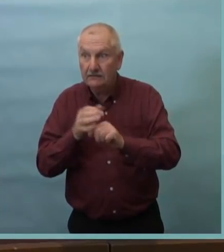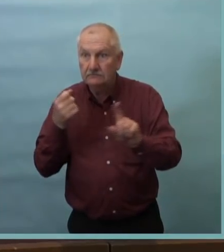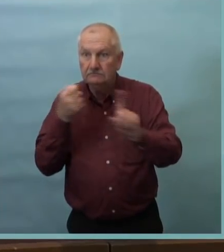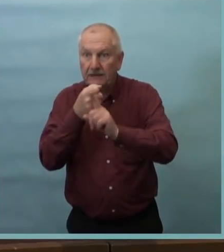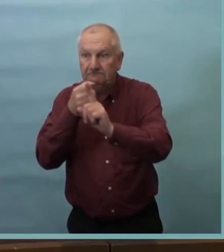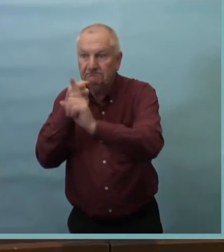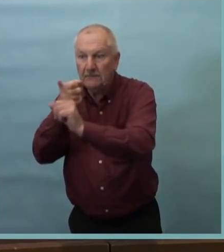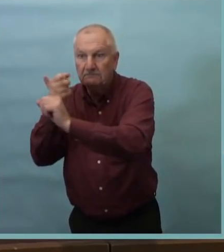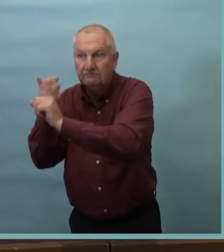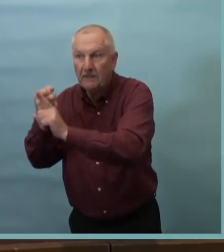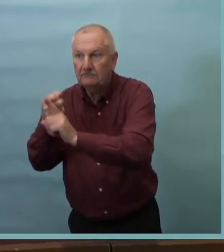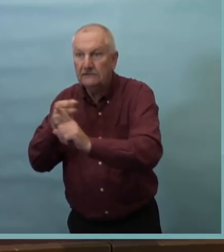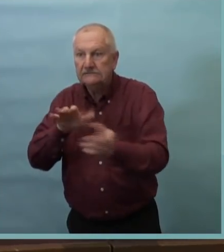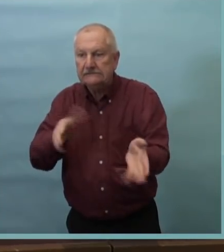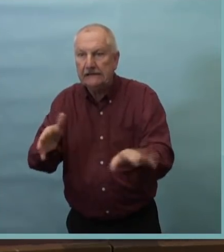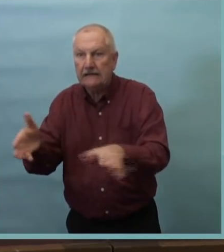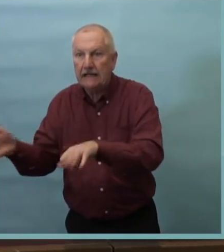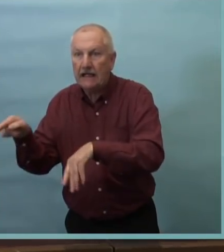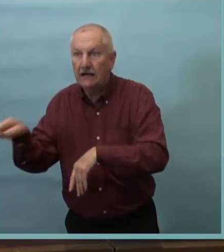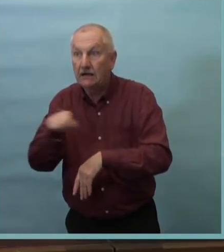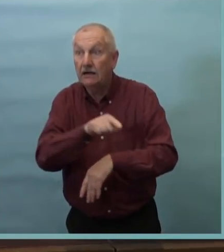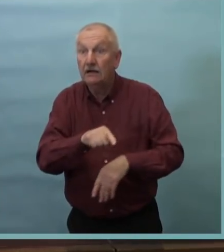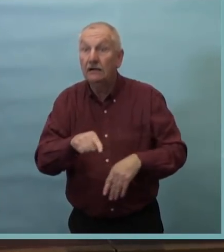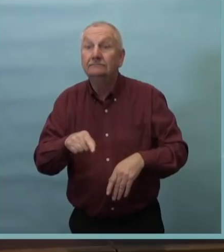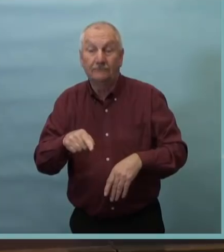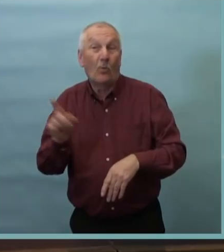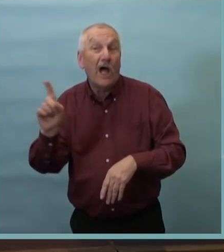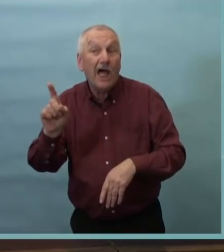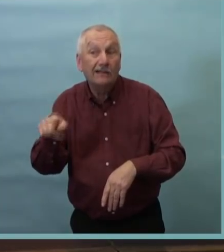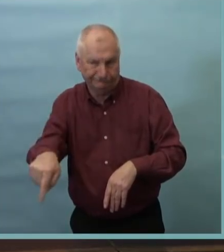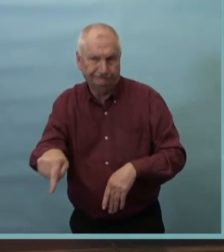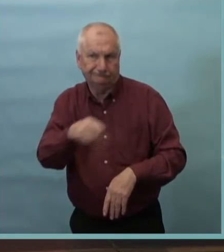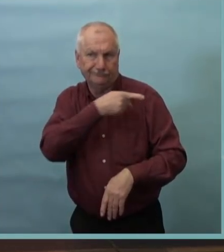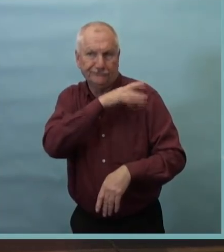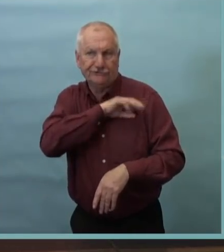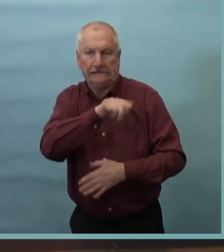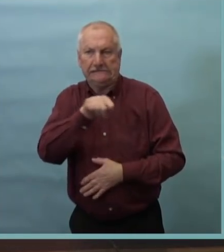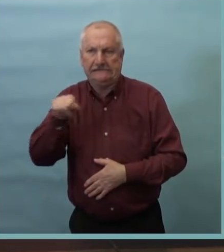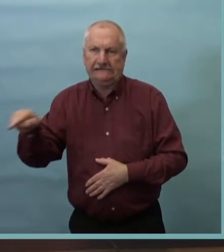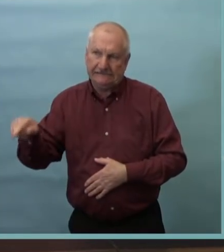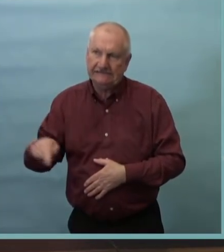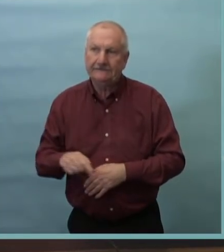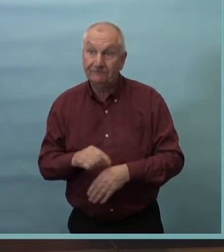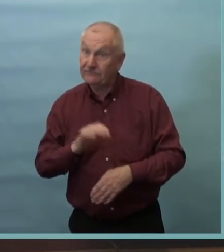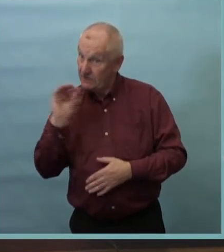of long-term care facilities specifically in Ontario the care home